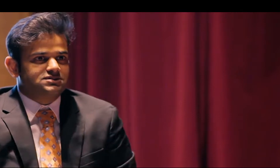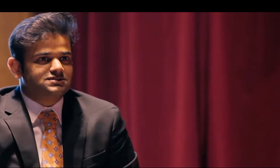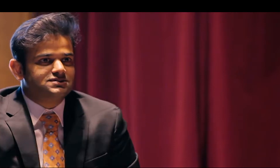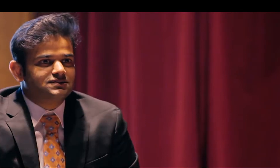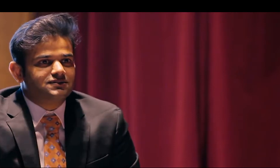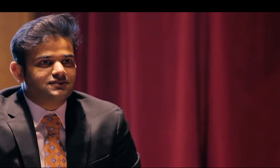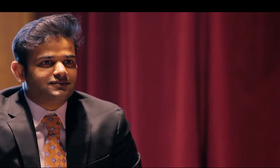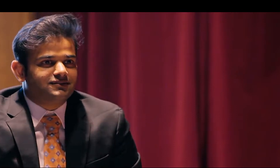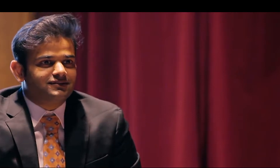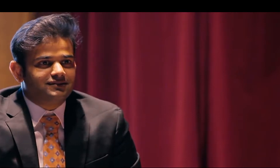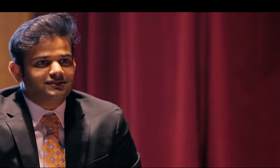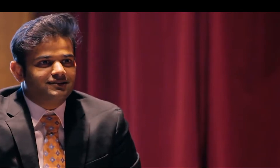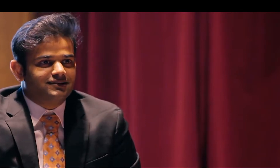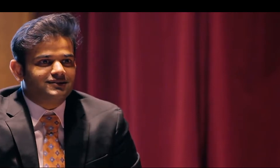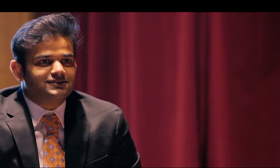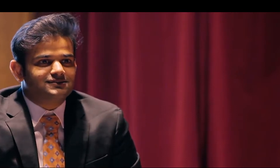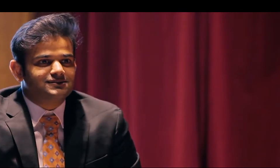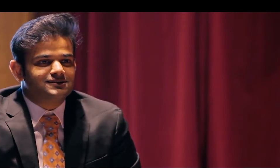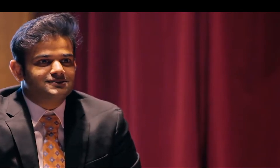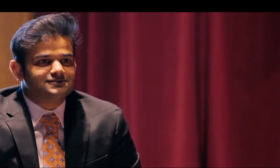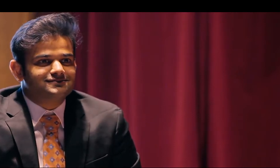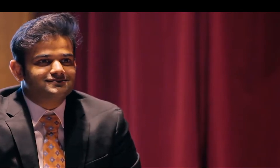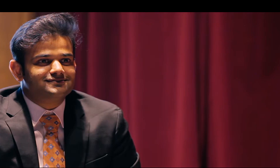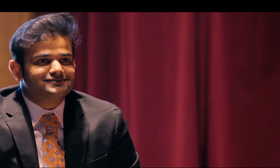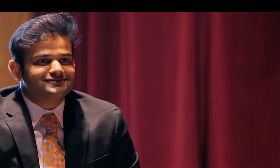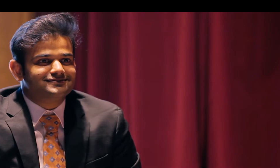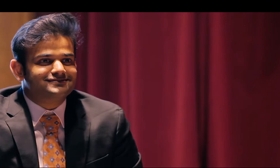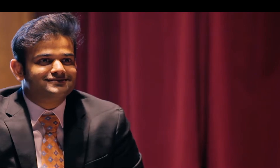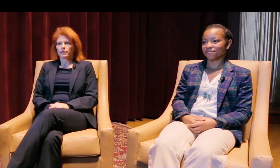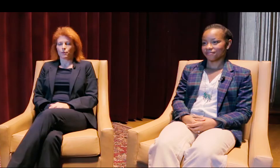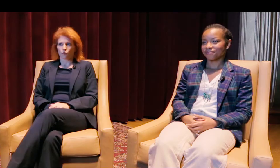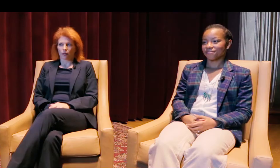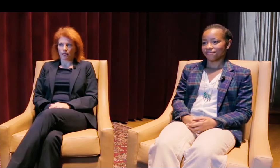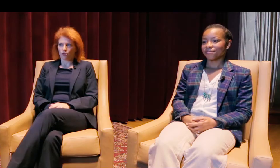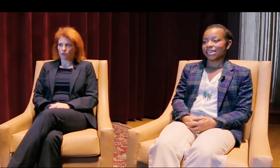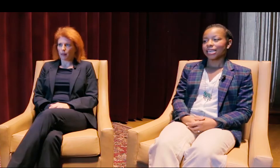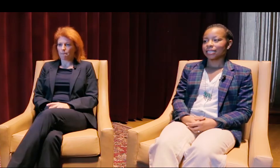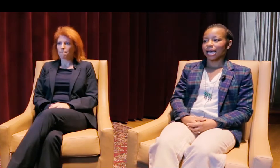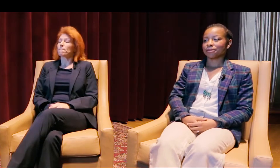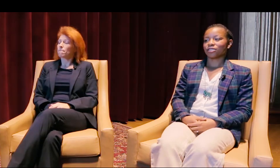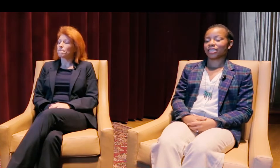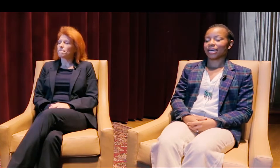Did you, could you share some of the challenges you faced when you were dealing with some of those organizations? Yes, absolutely.